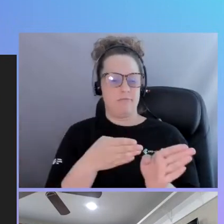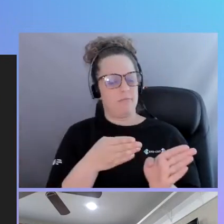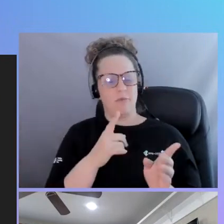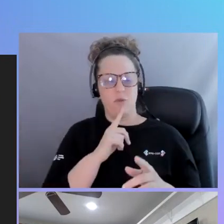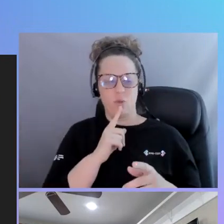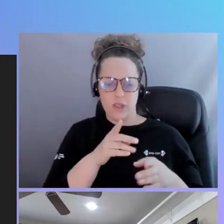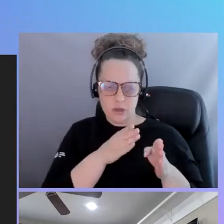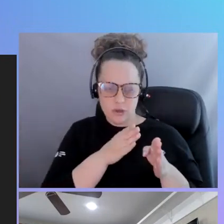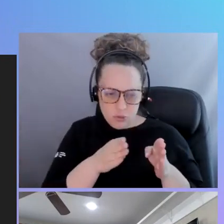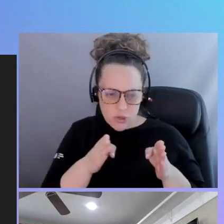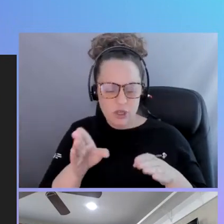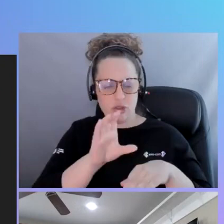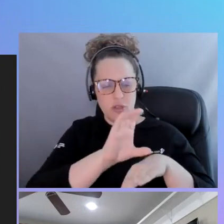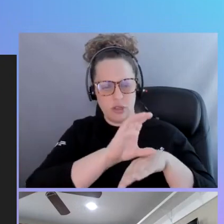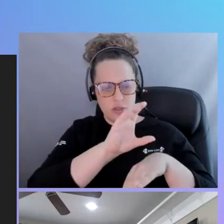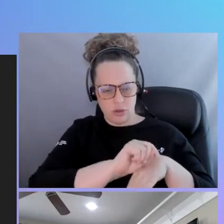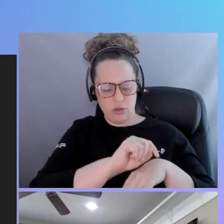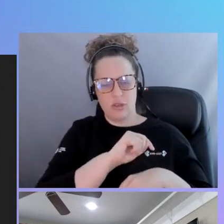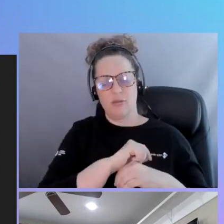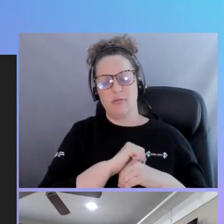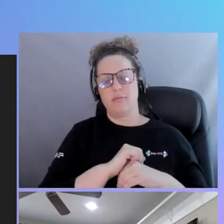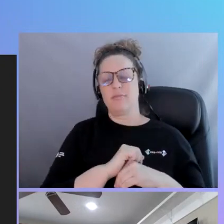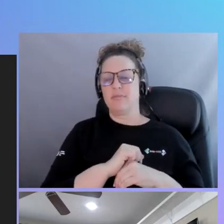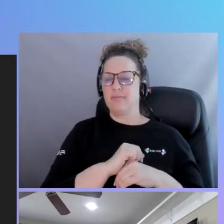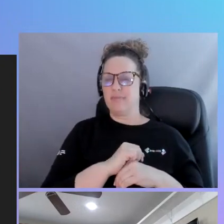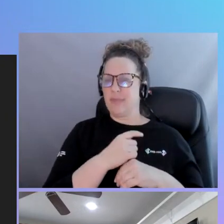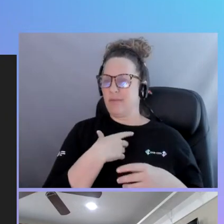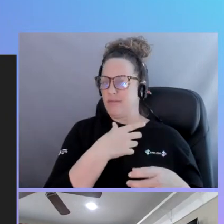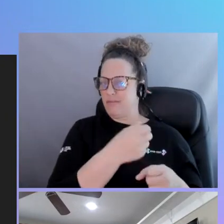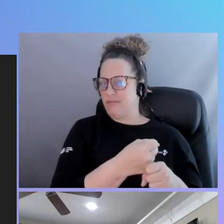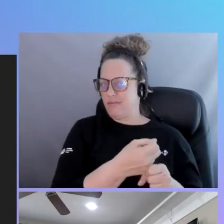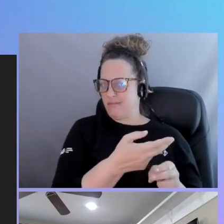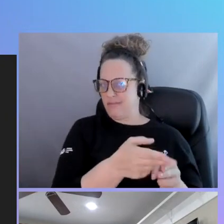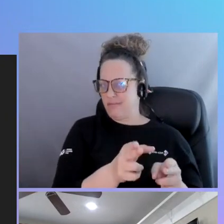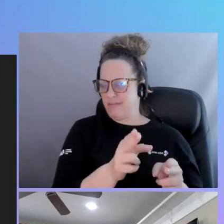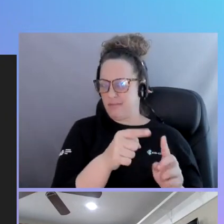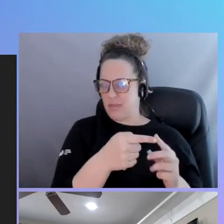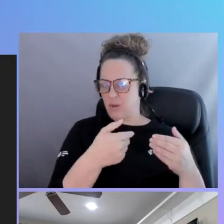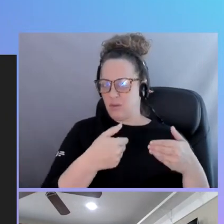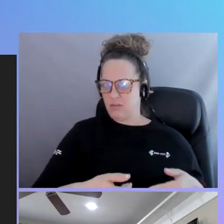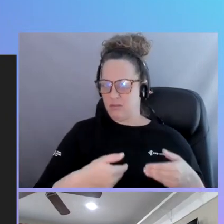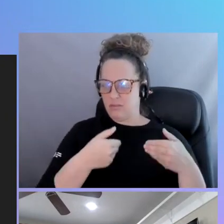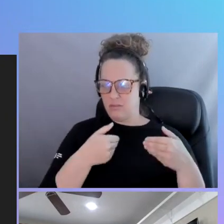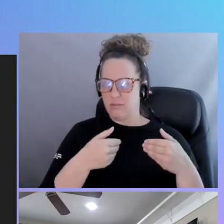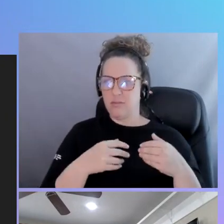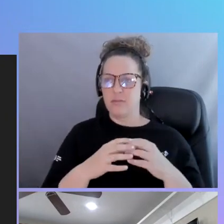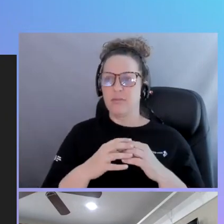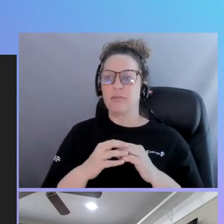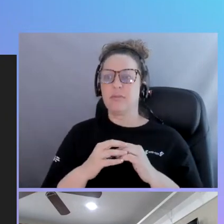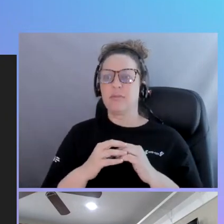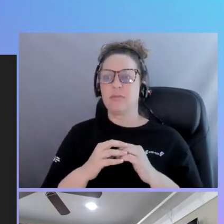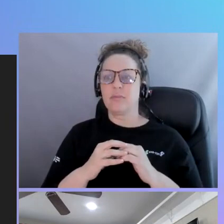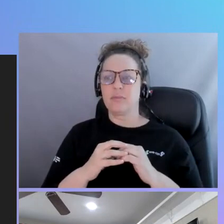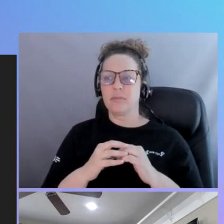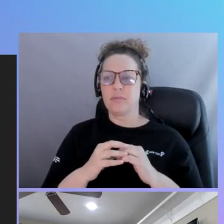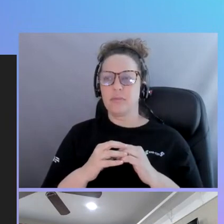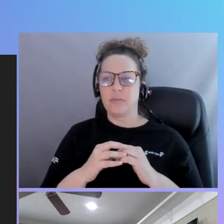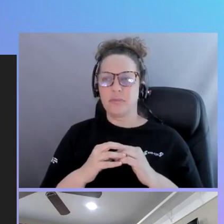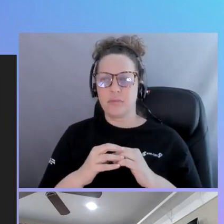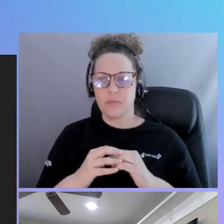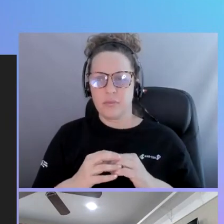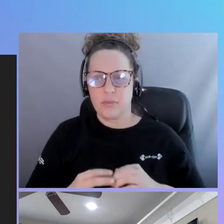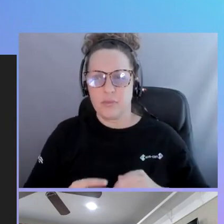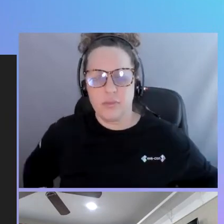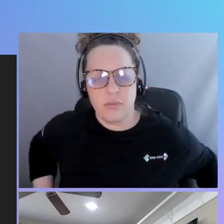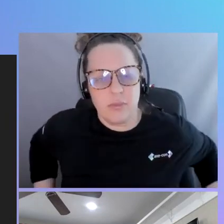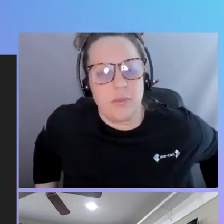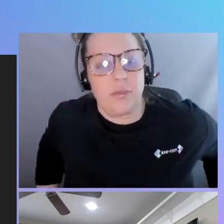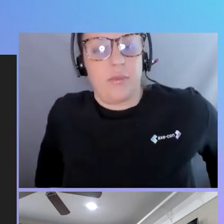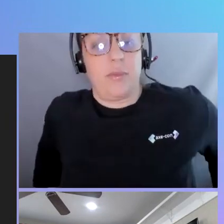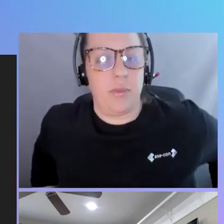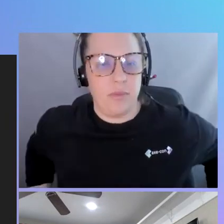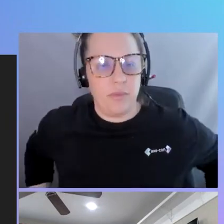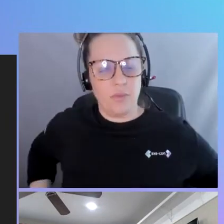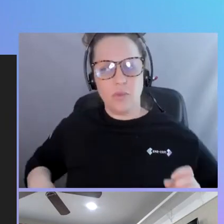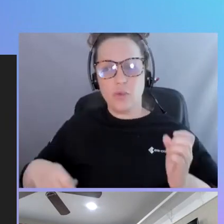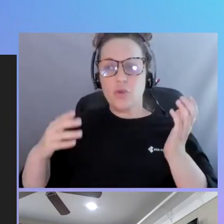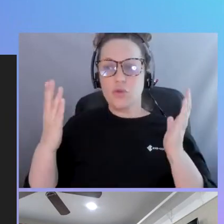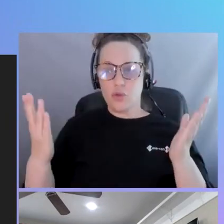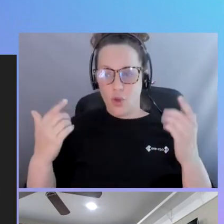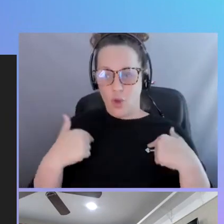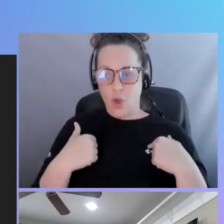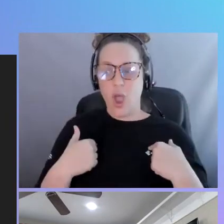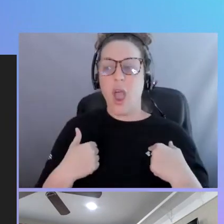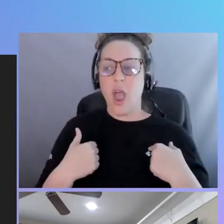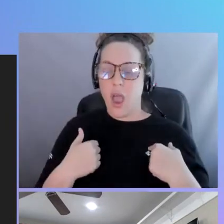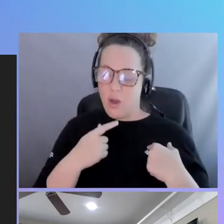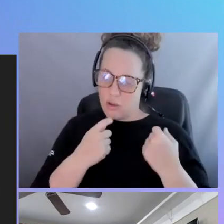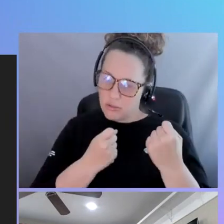bit about me. So I am a big proponent of promoting disabled,